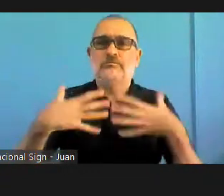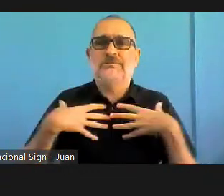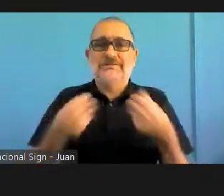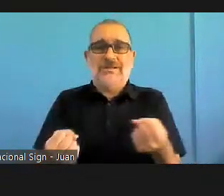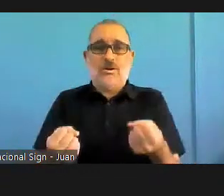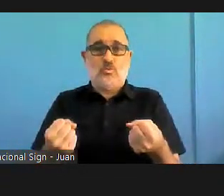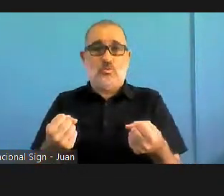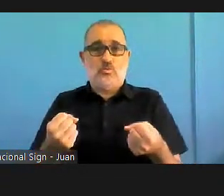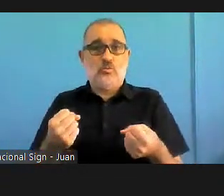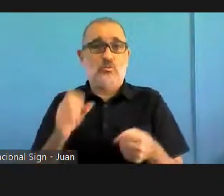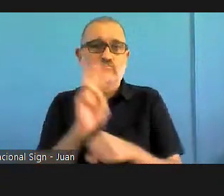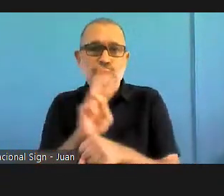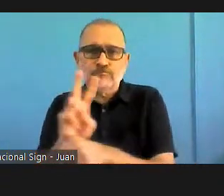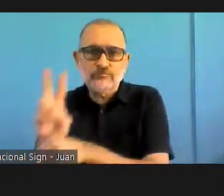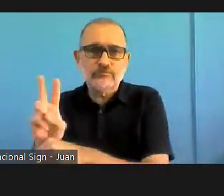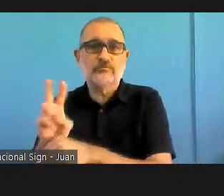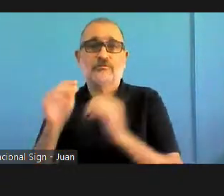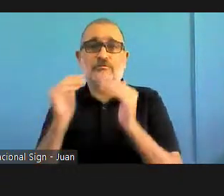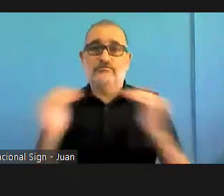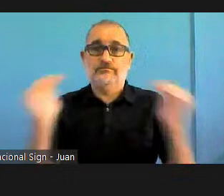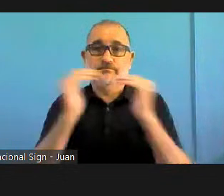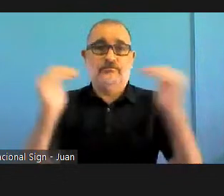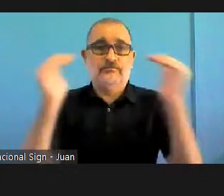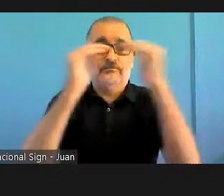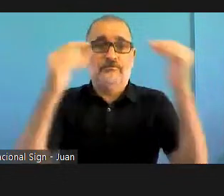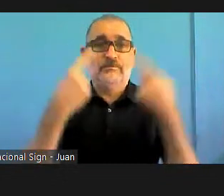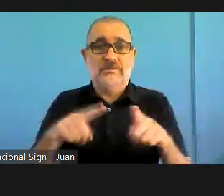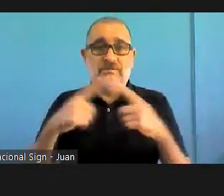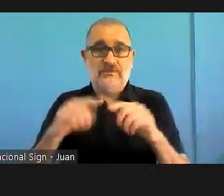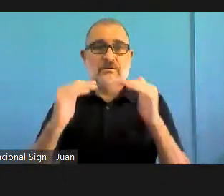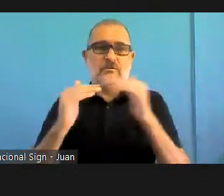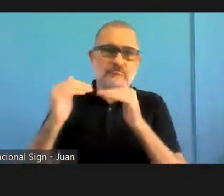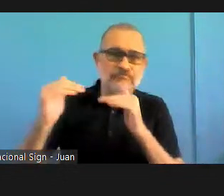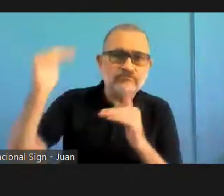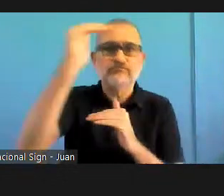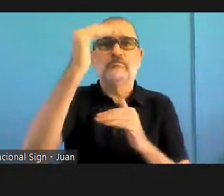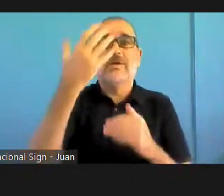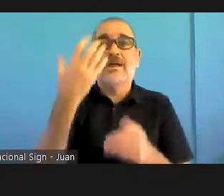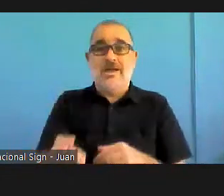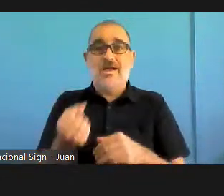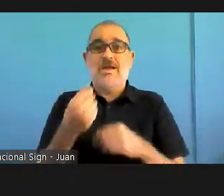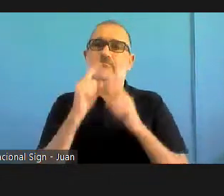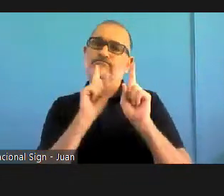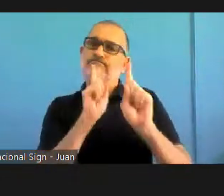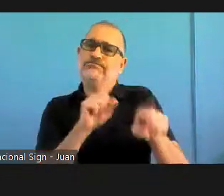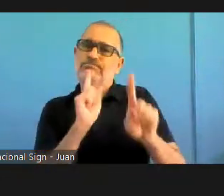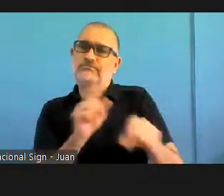is the fact that we have over 325 primary health care institutions across